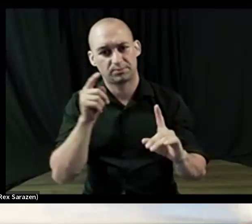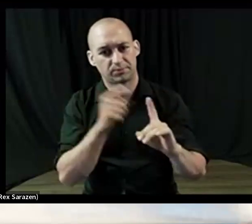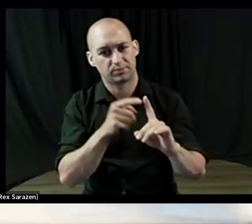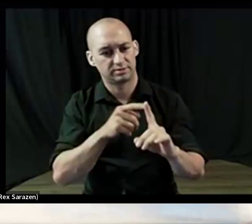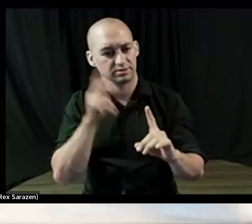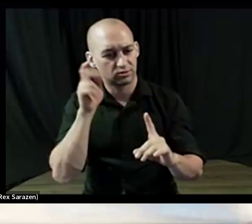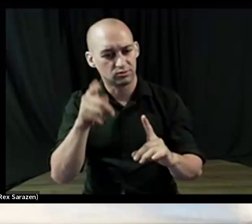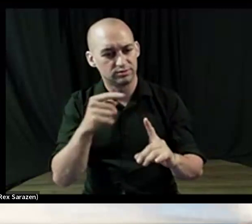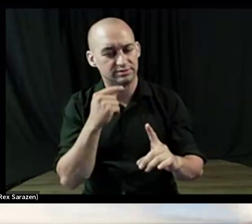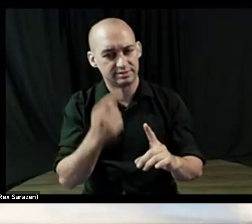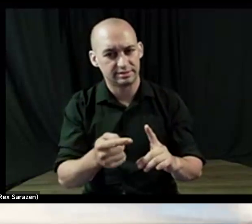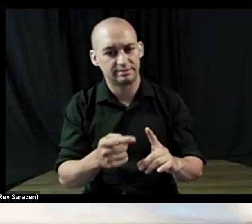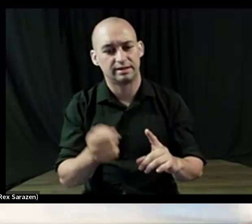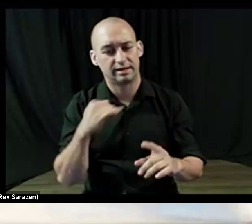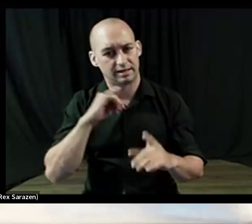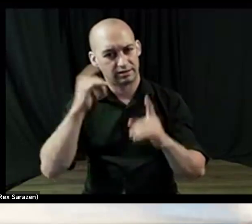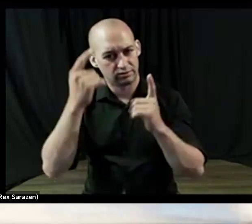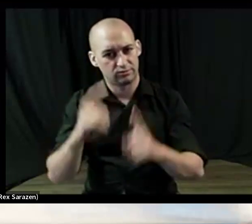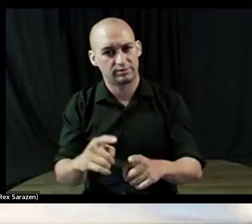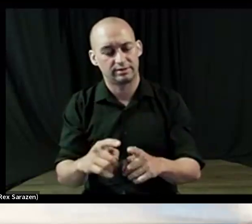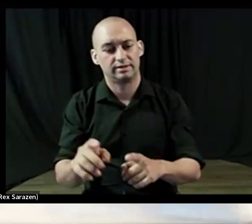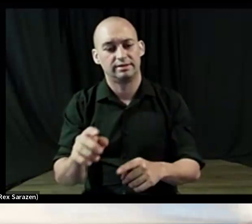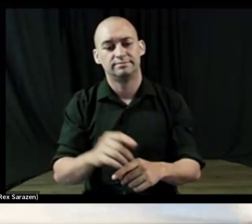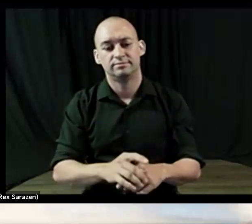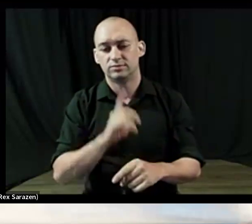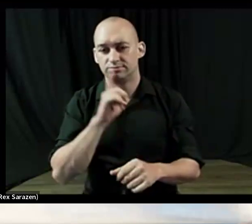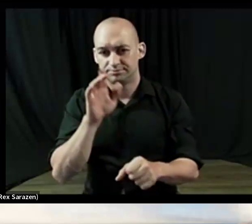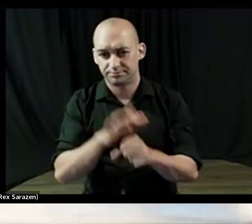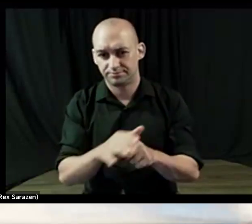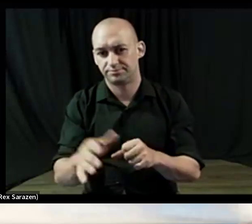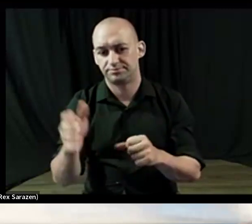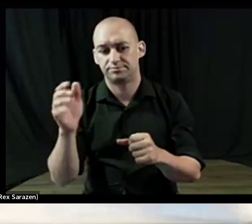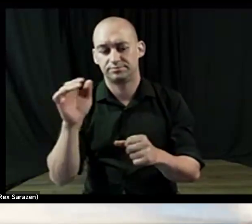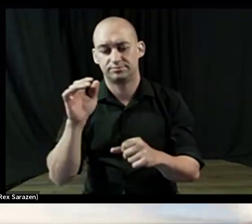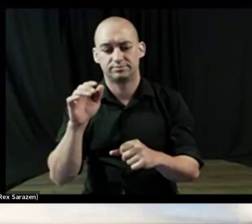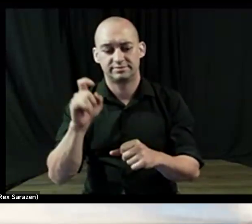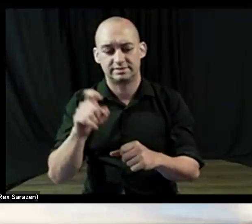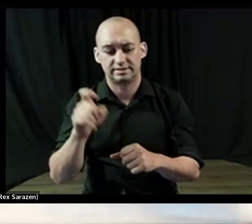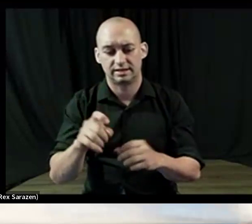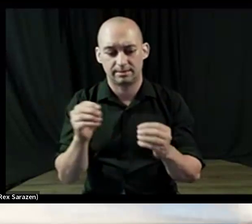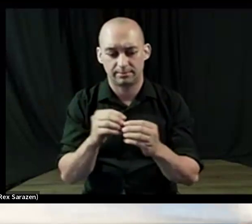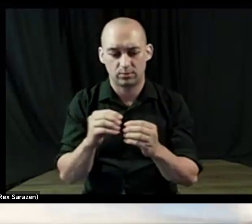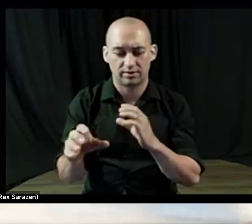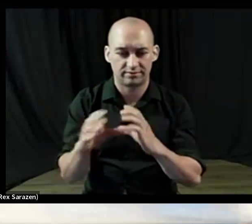I think I agree, definitely on that the need for further conversation with the ecosystem on